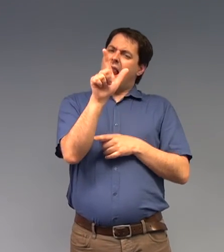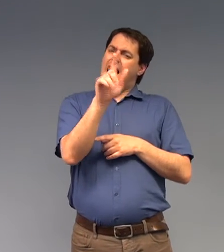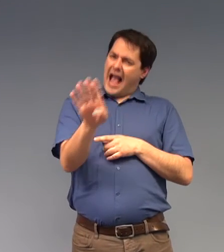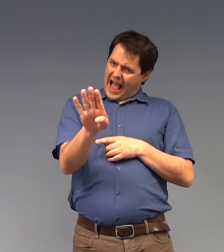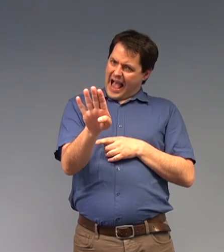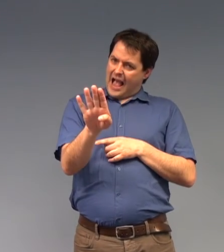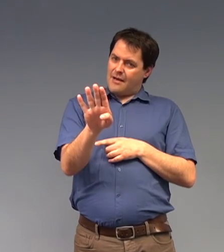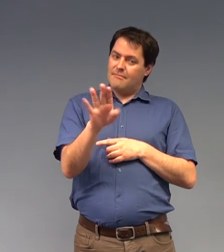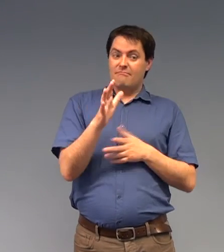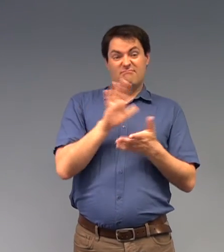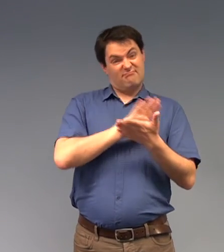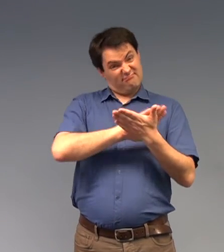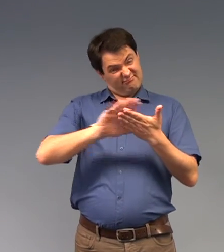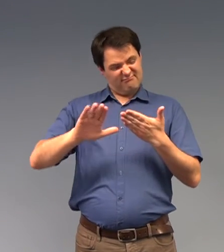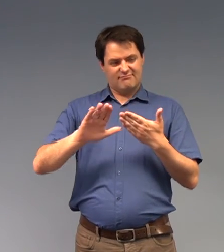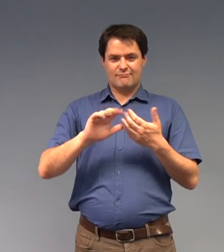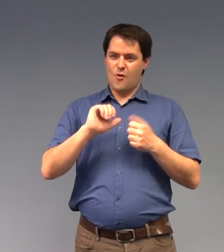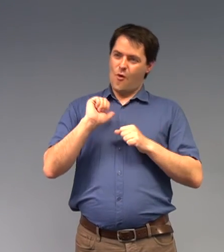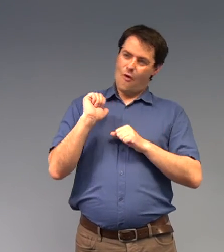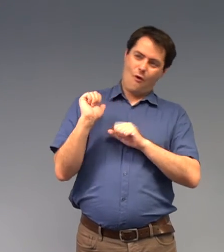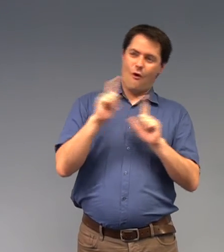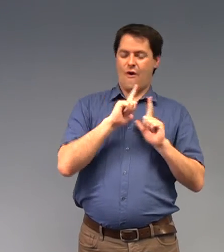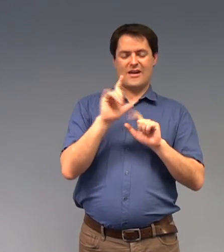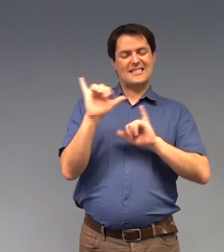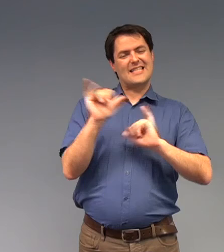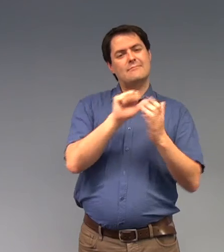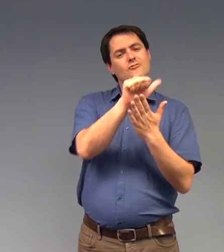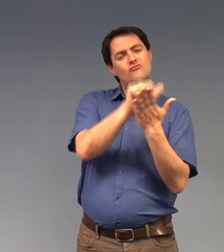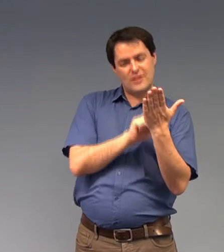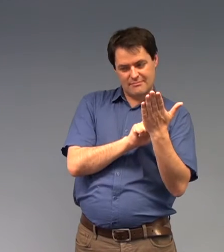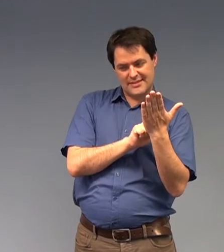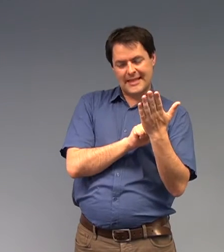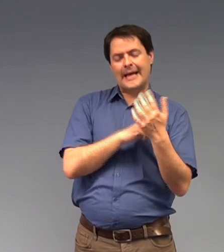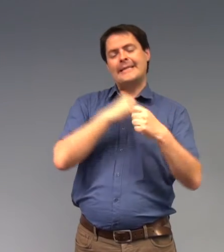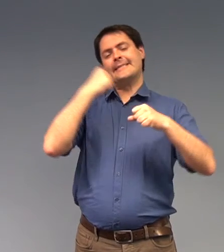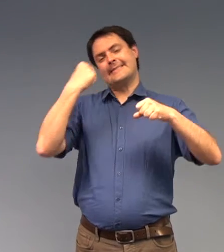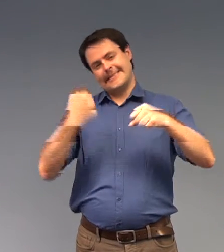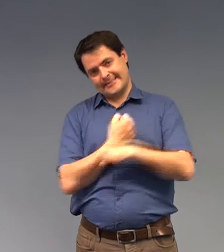Within the simulated data of the lab,